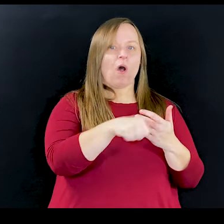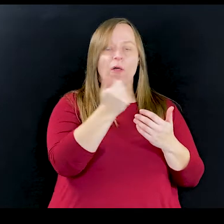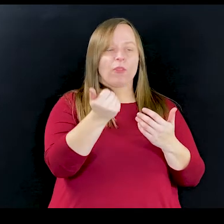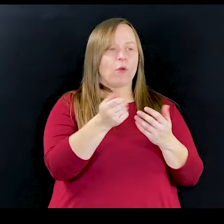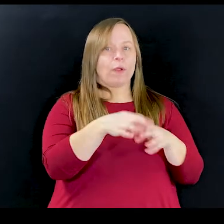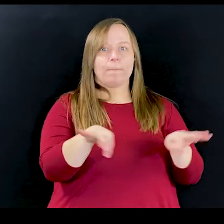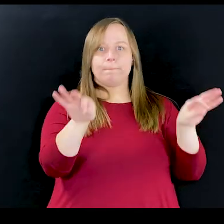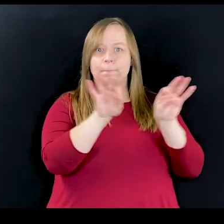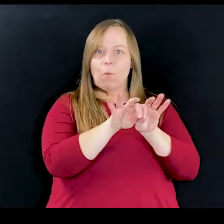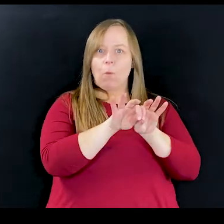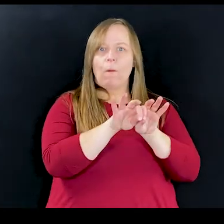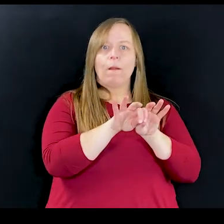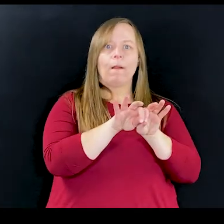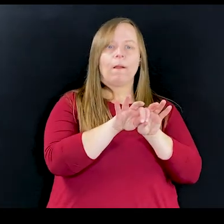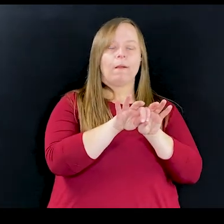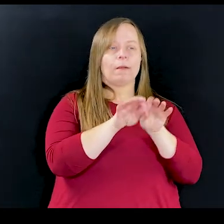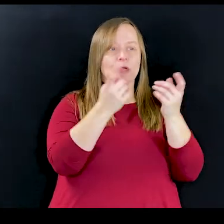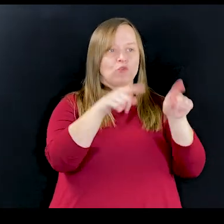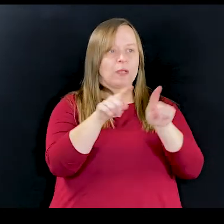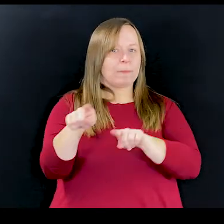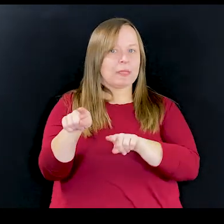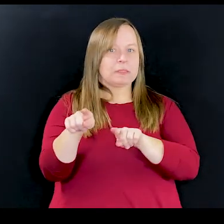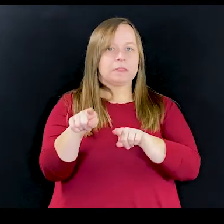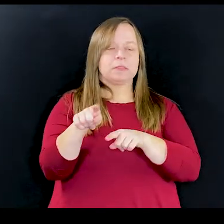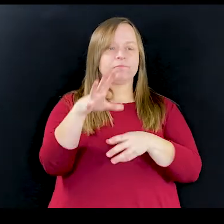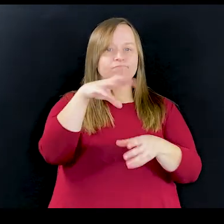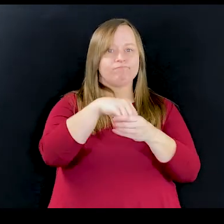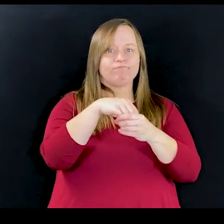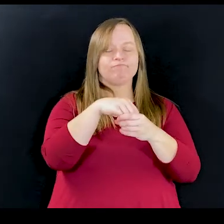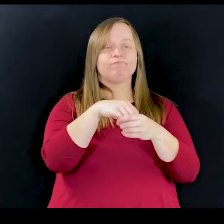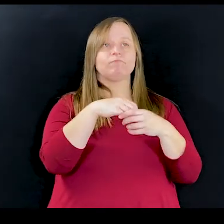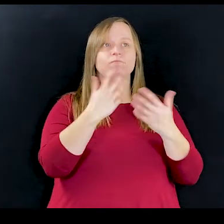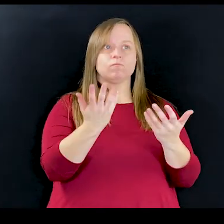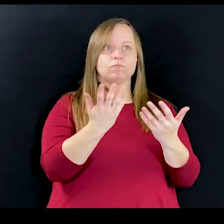Other important terms in this agreement